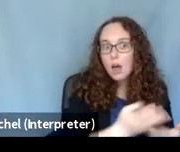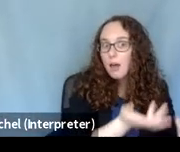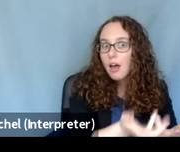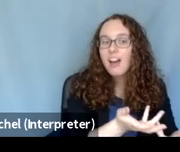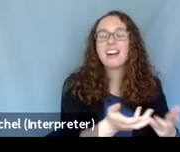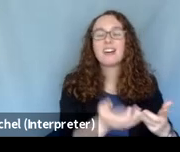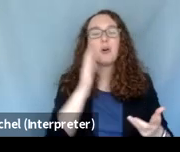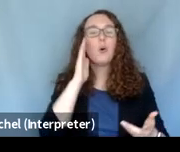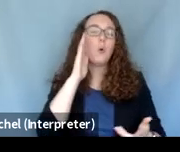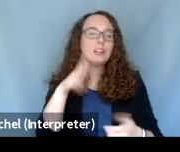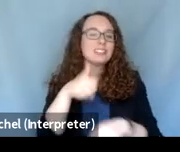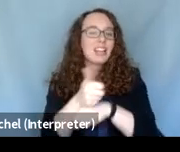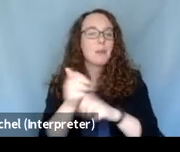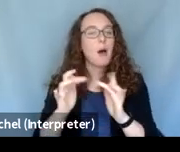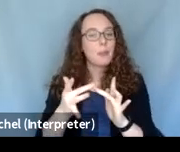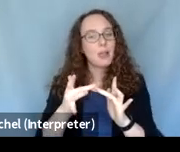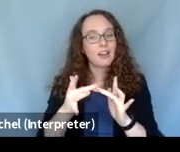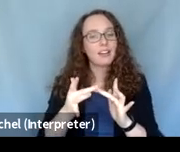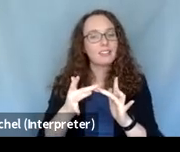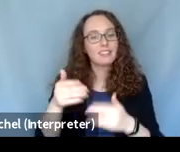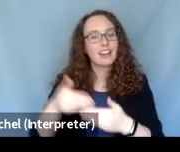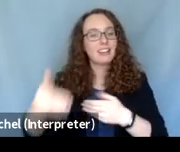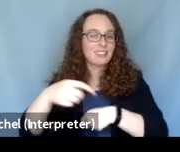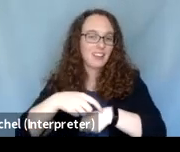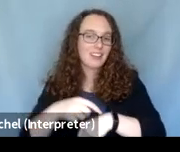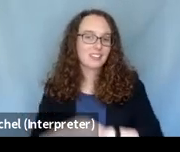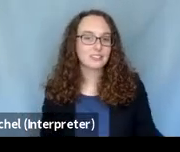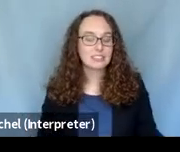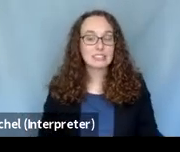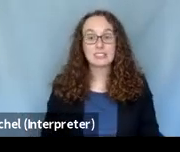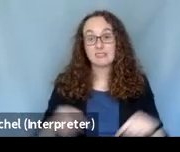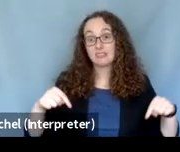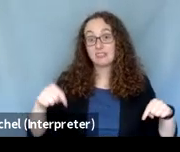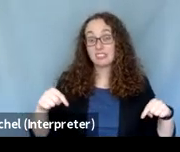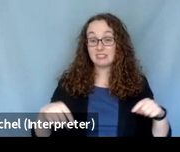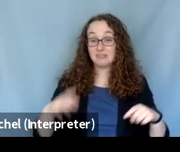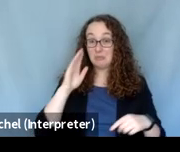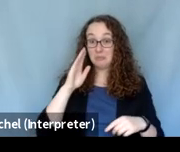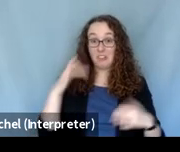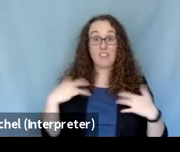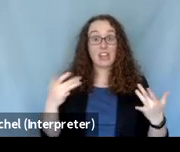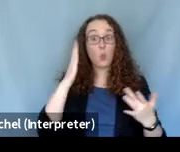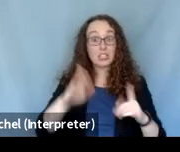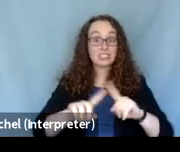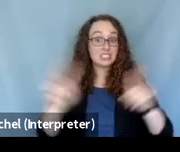because it's hard to communicate with students today. It's so different we can't put posters out on the campus and people are not walking